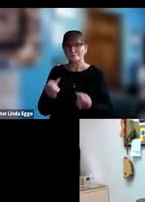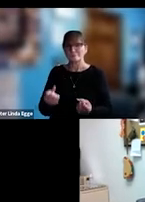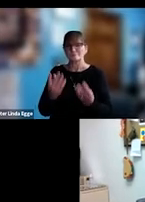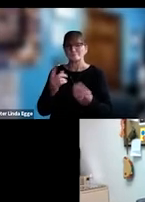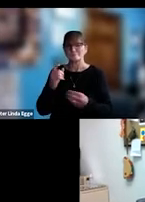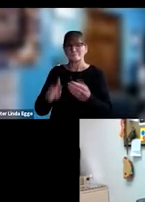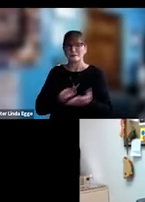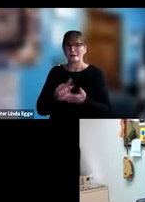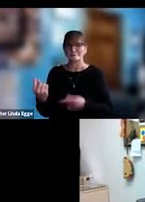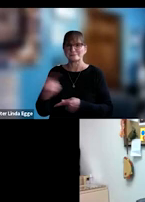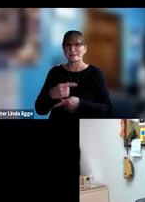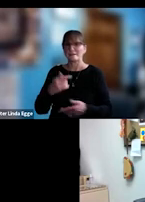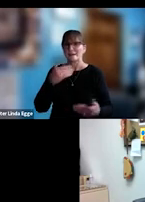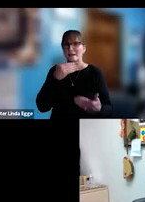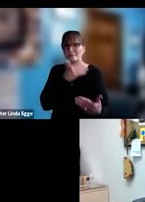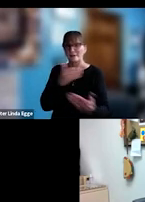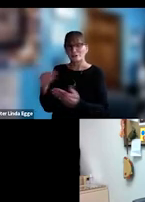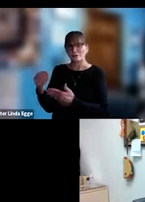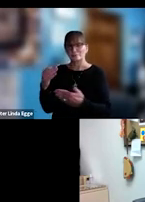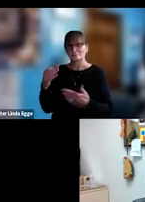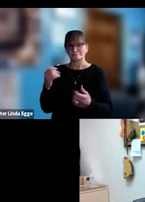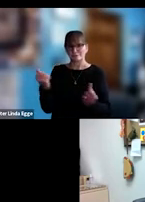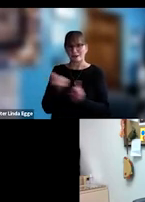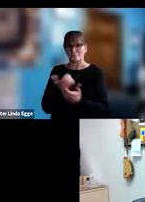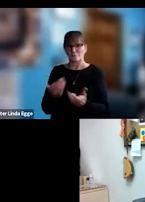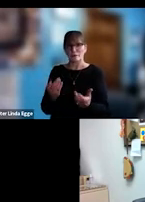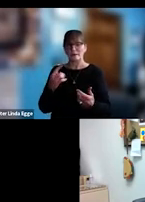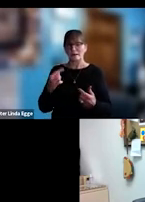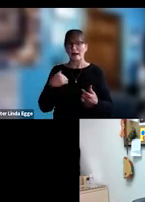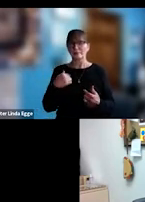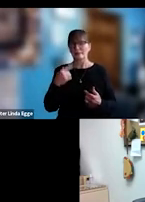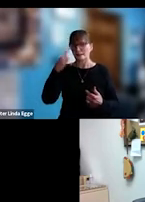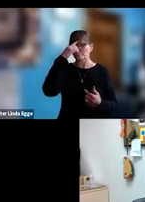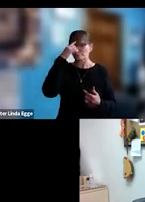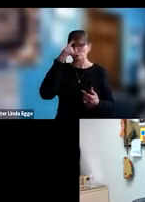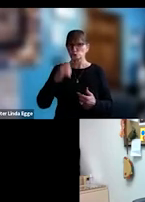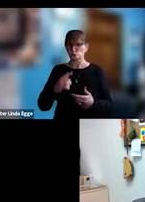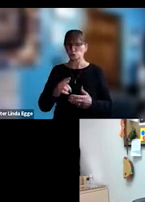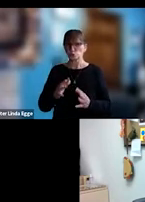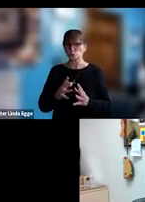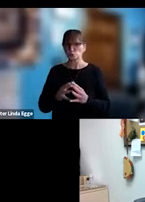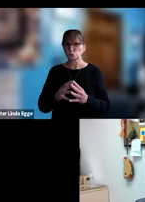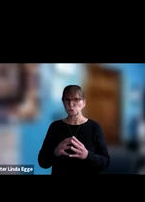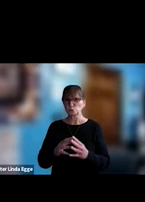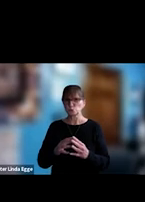So thanks to my fellow panelists, and I think I'm supposed to introduce...